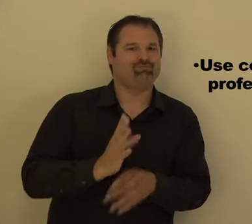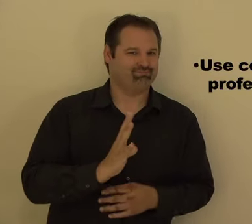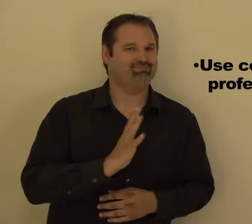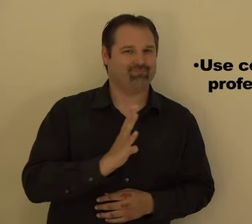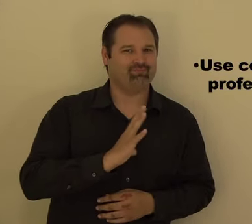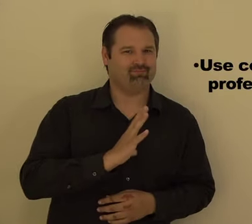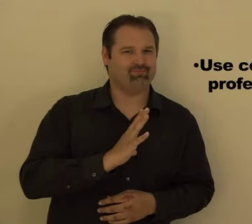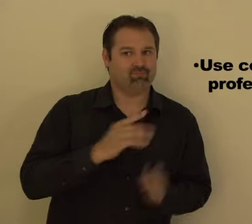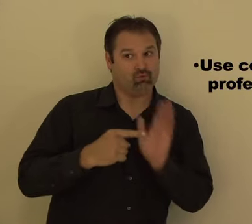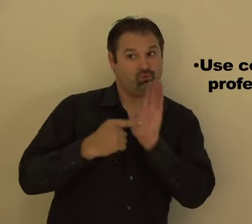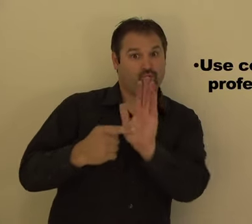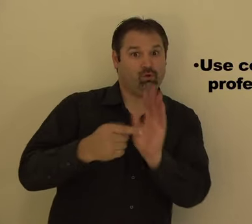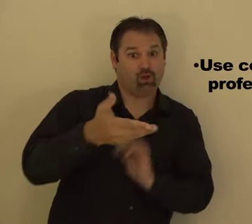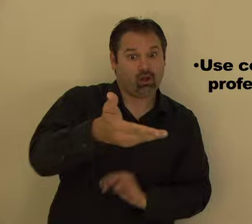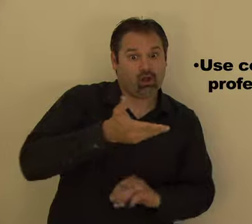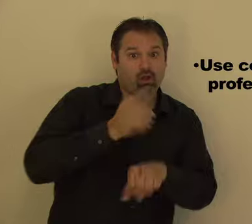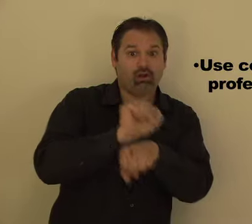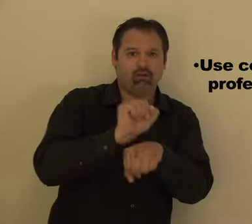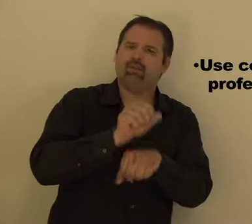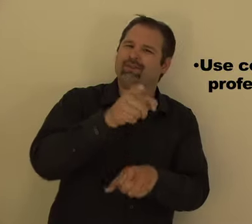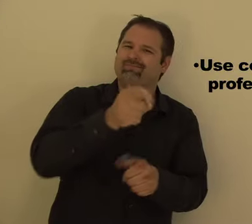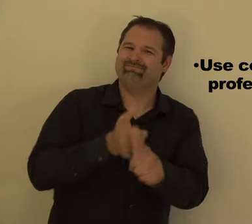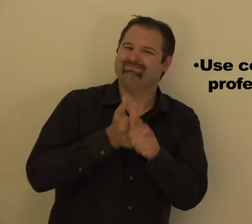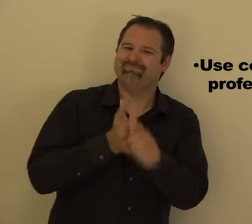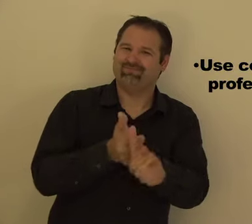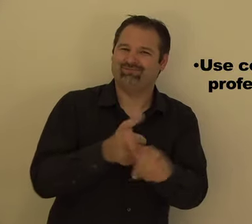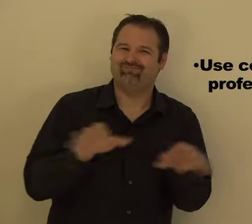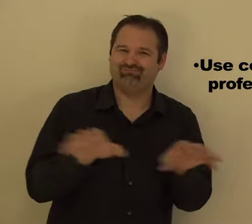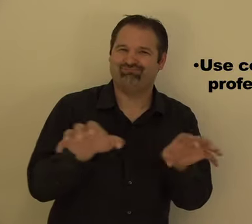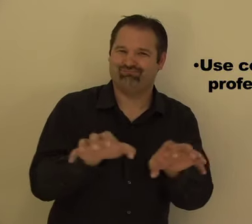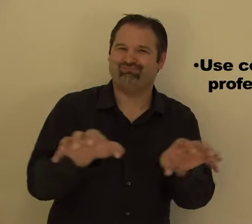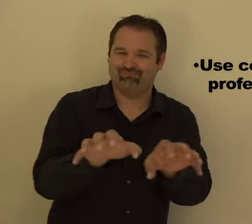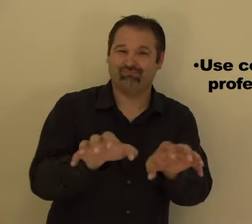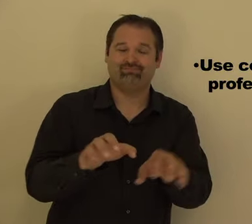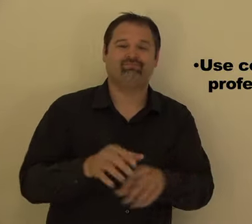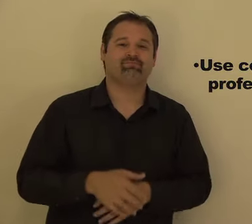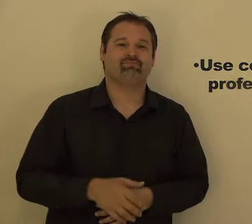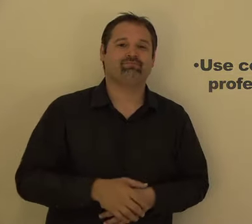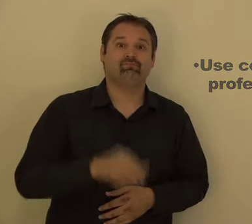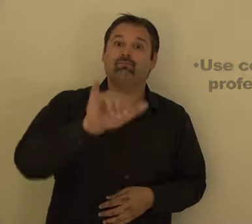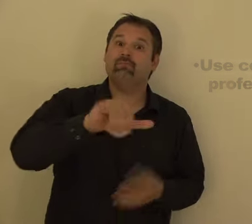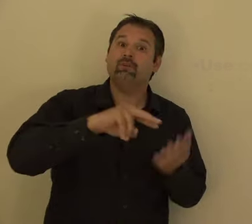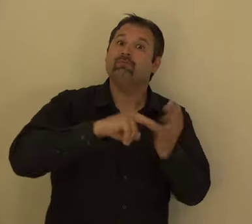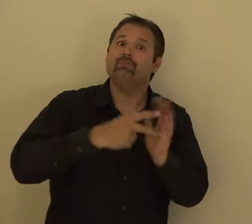This means that sending non-business related emails, forwarding jokes,